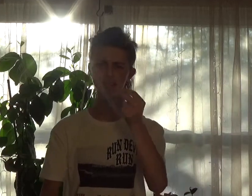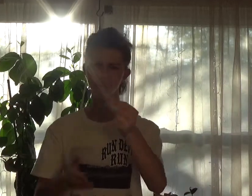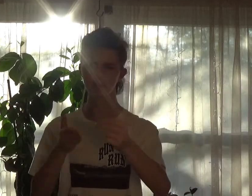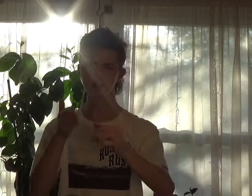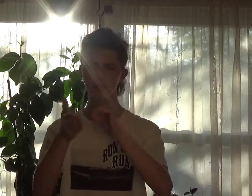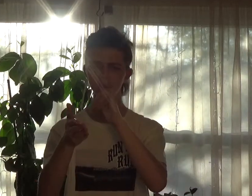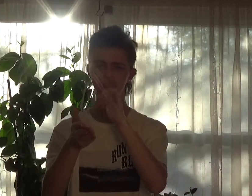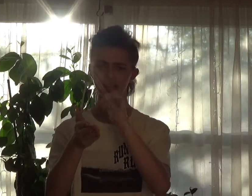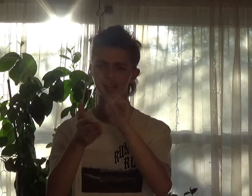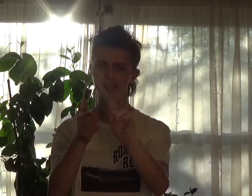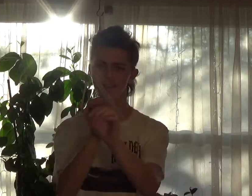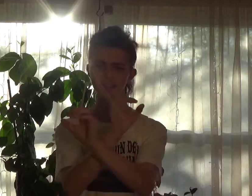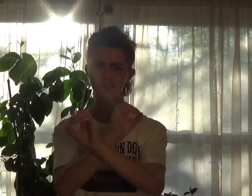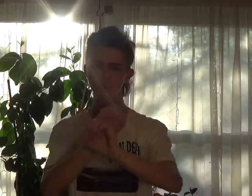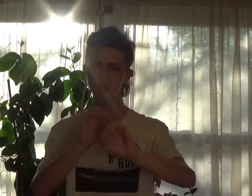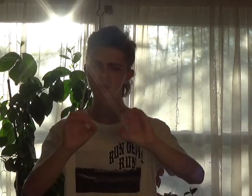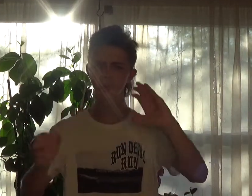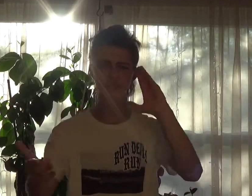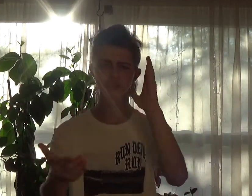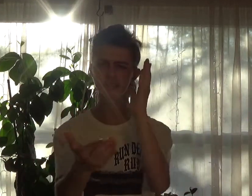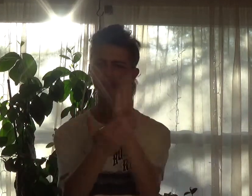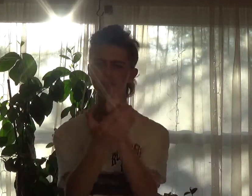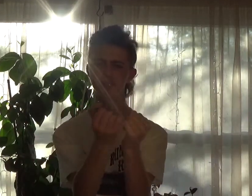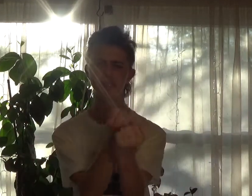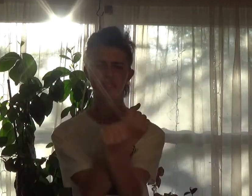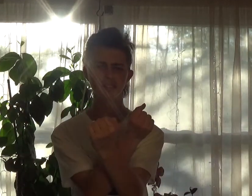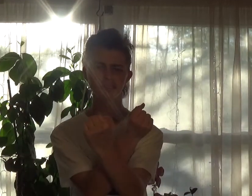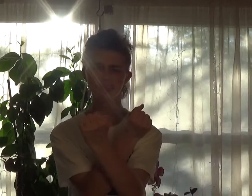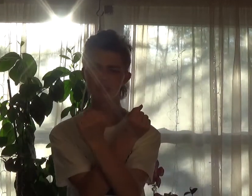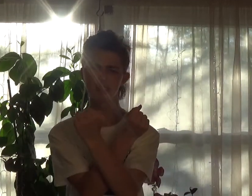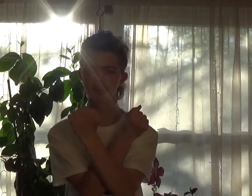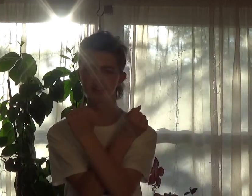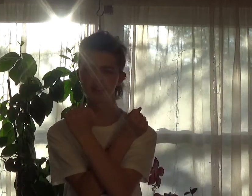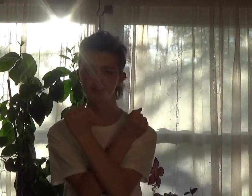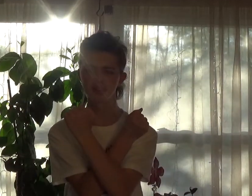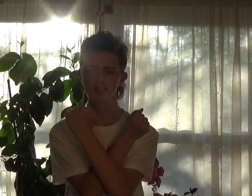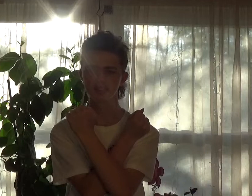No, there ain't no stopping love